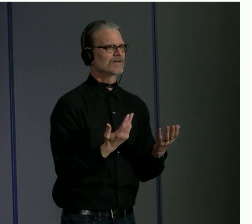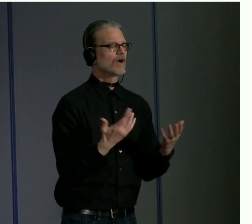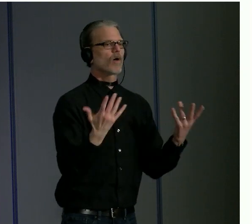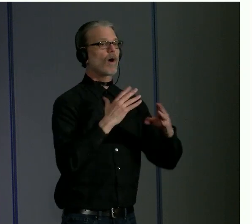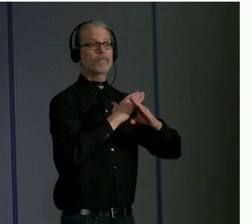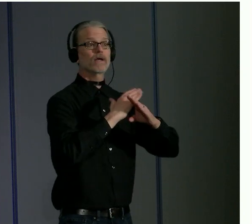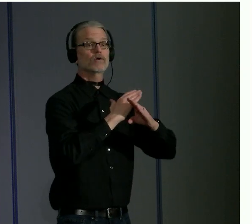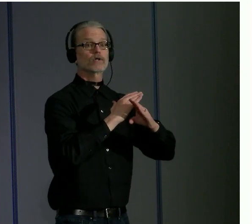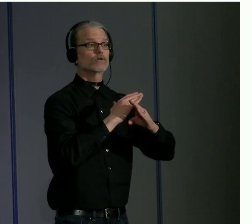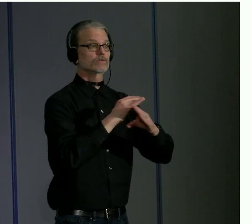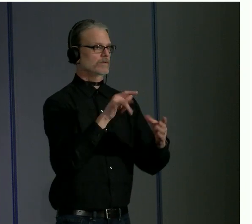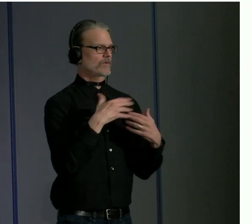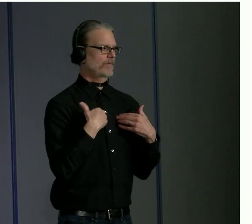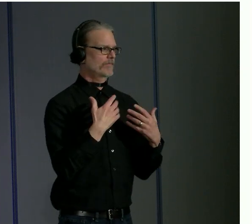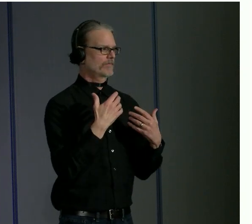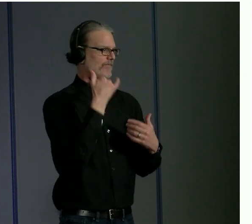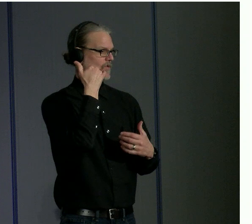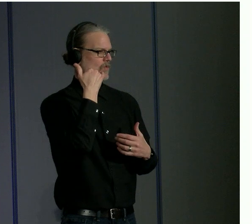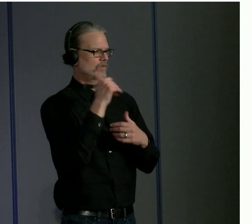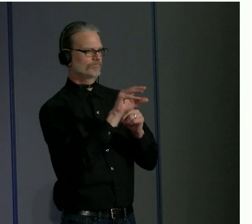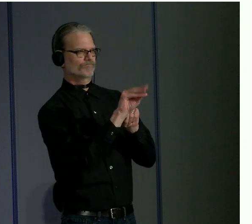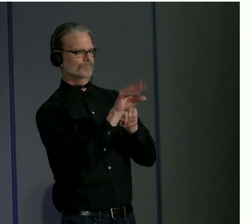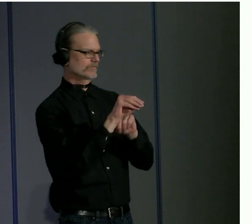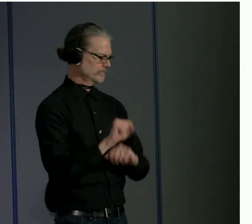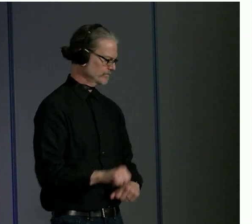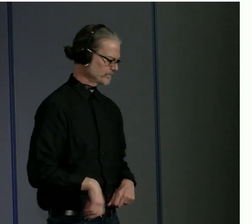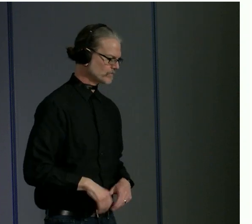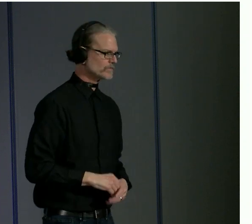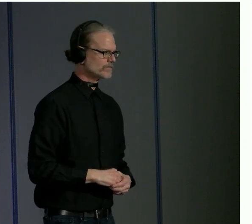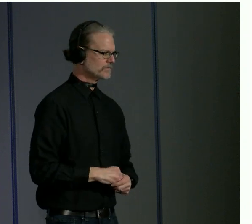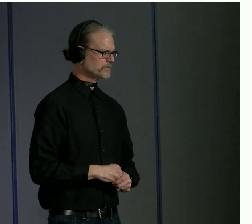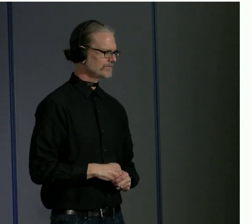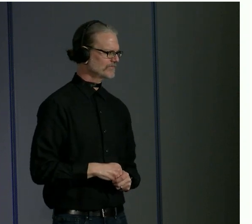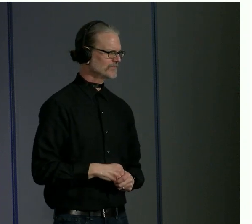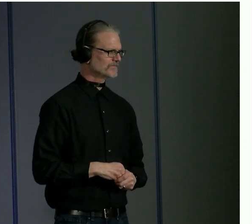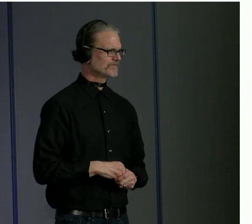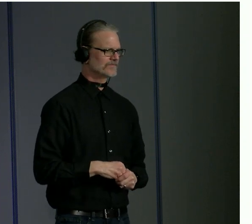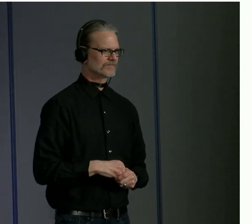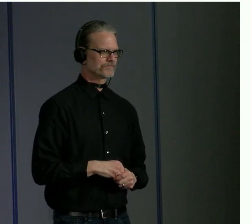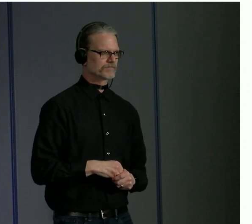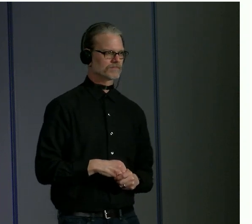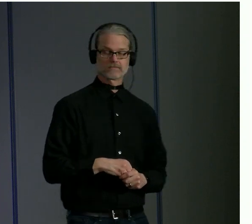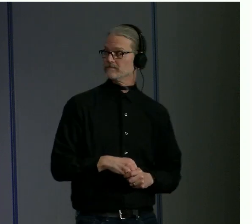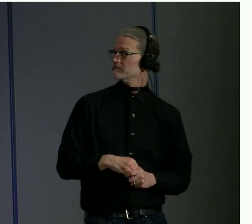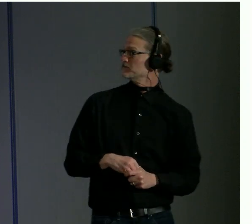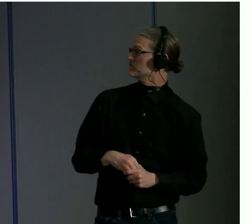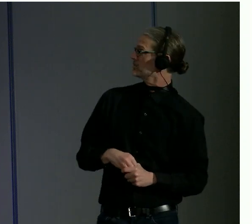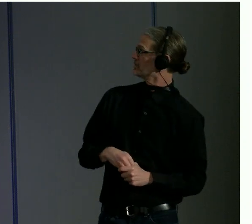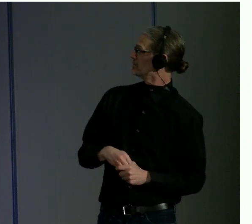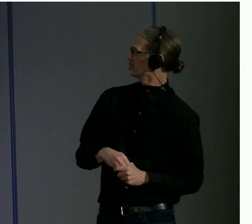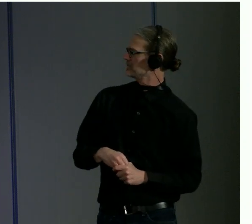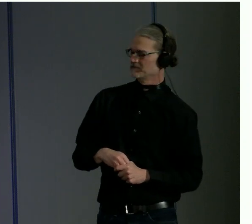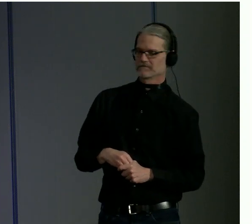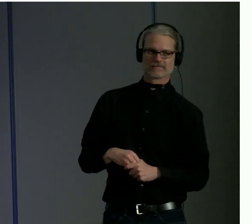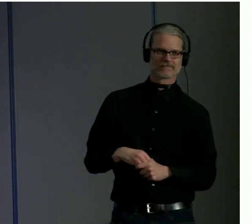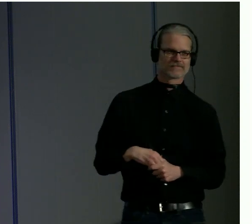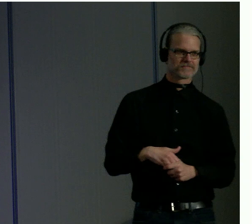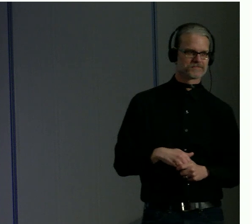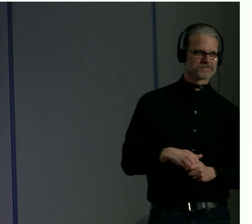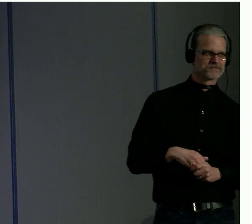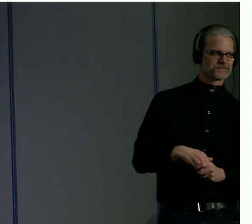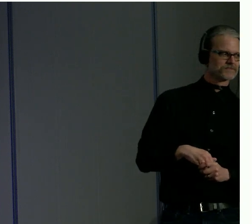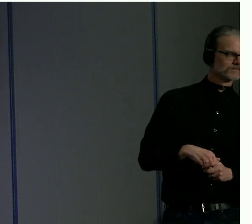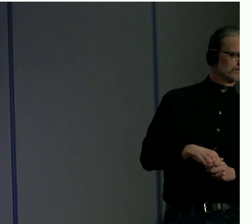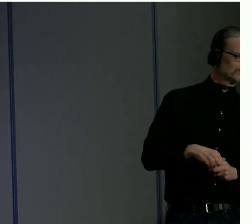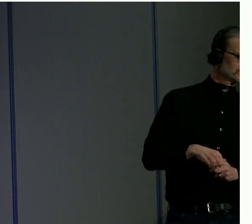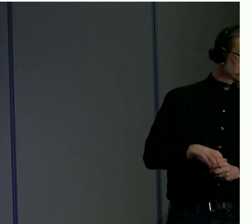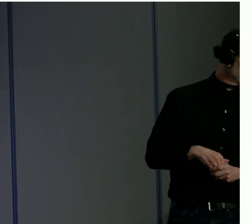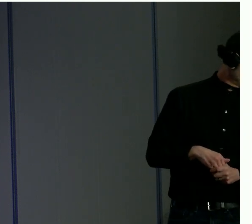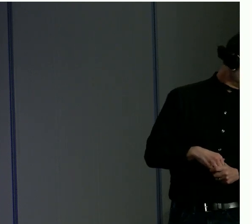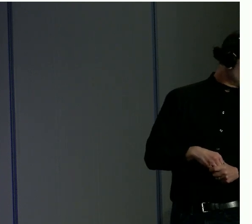take it out and take a picture of this. Font. Language. Color-blindness. Color contrast. Color